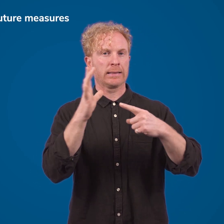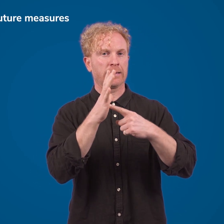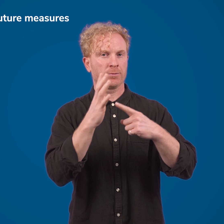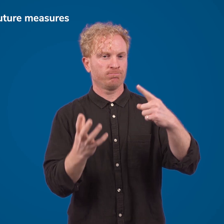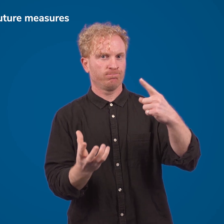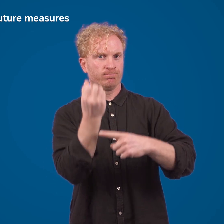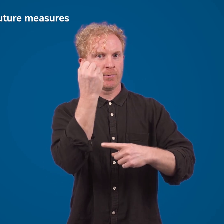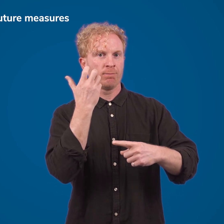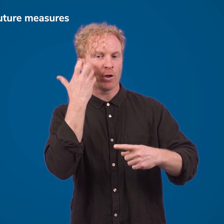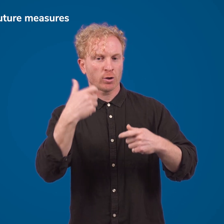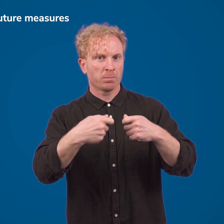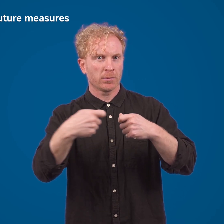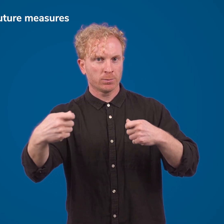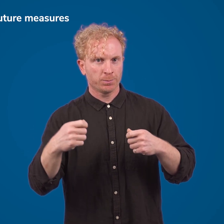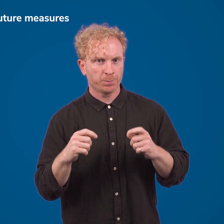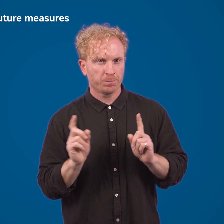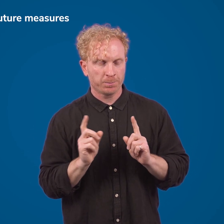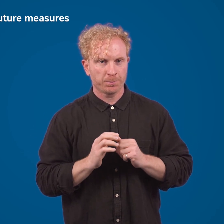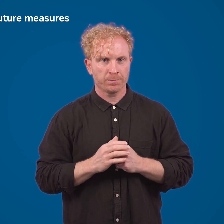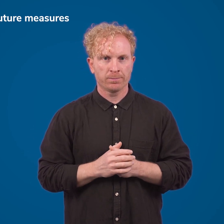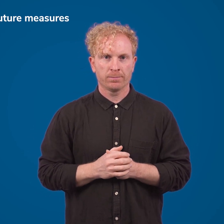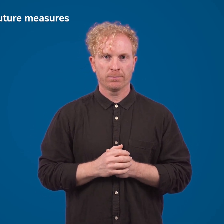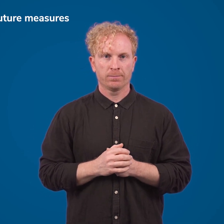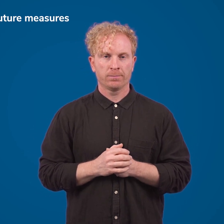Key achievements for future measures.